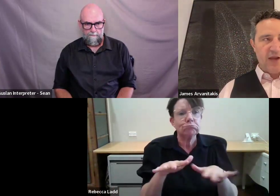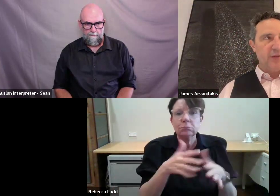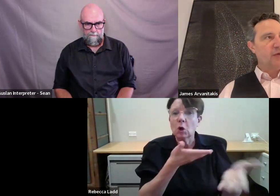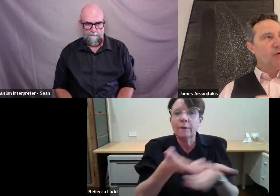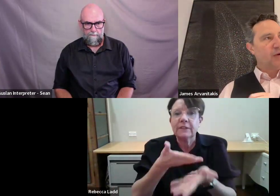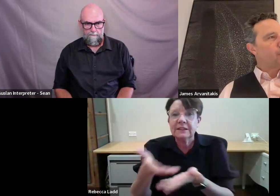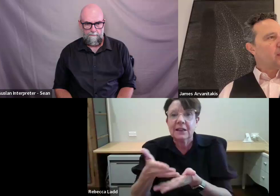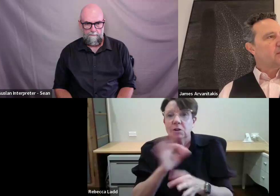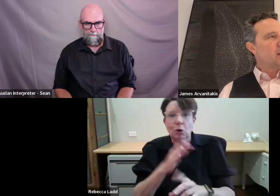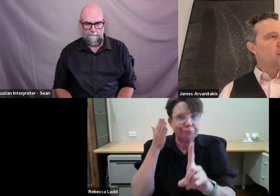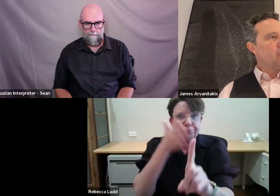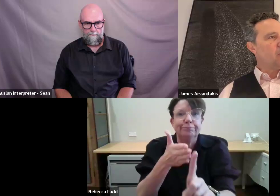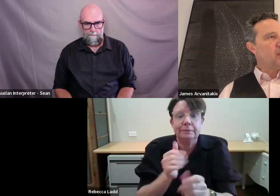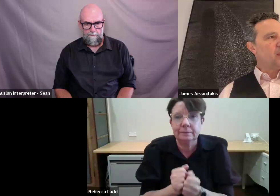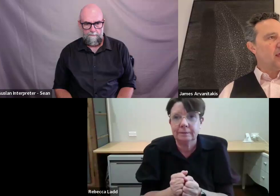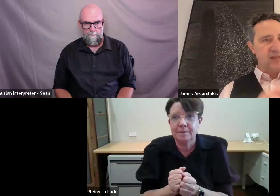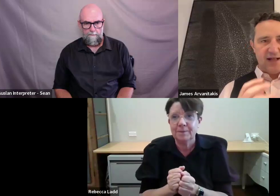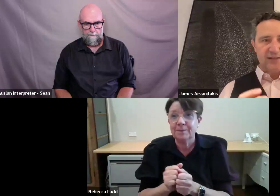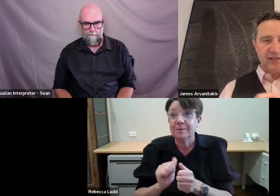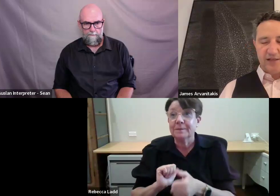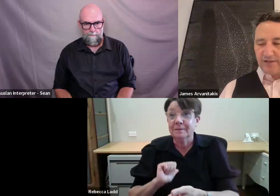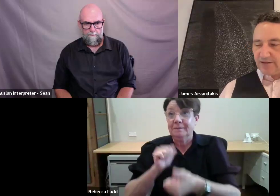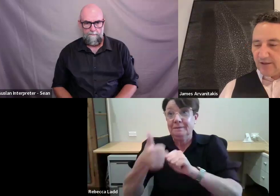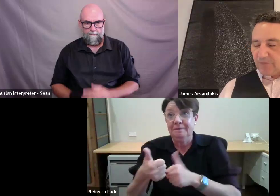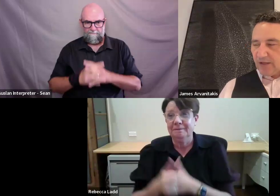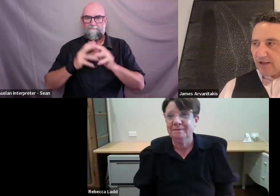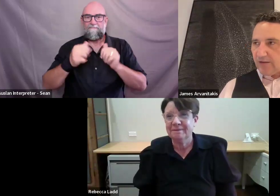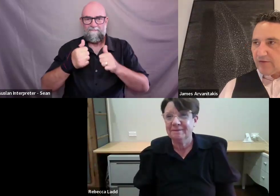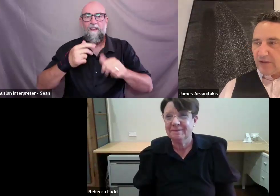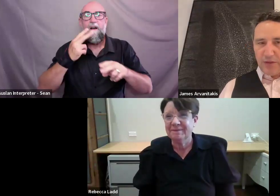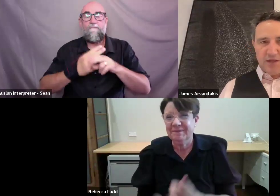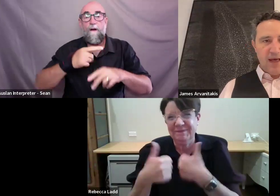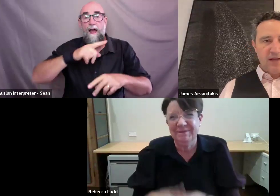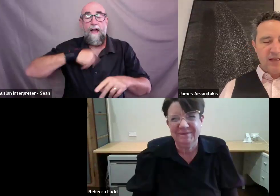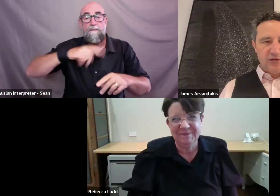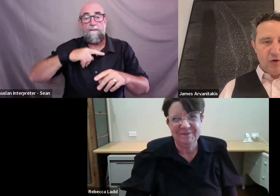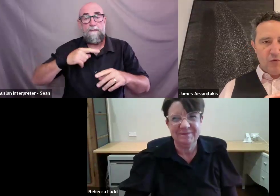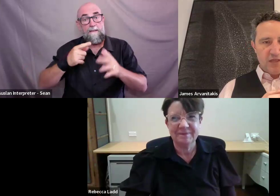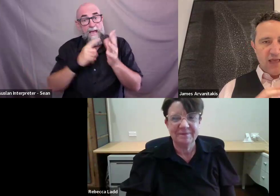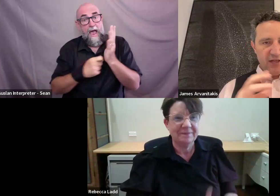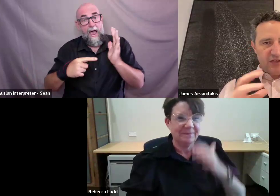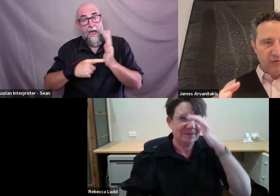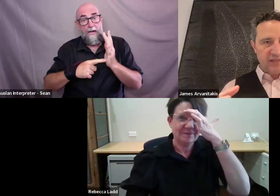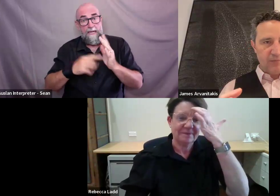what point along the spectrum are they at? If you are not ready to have a deeper